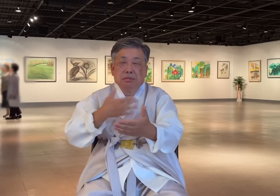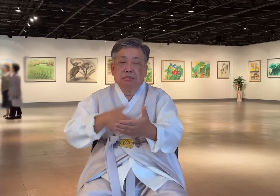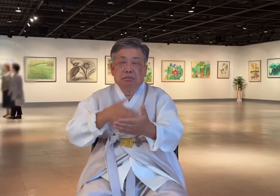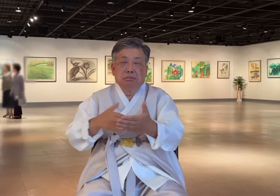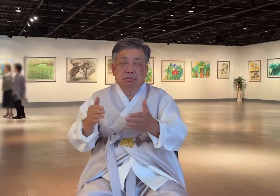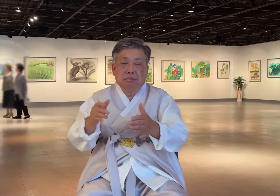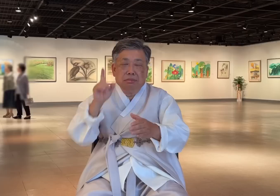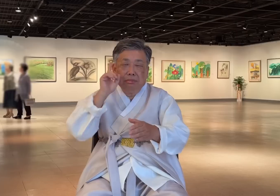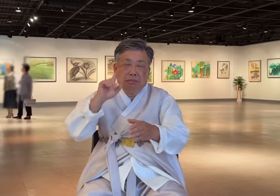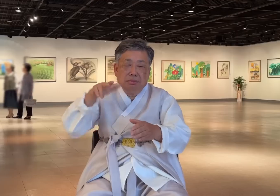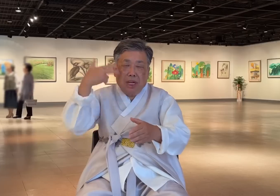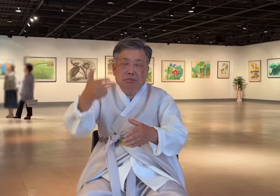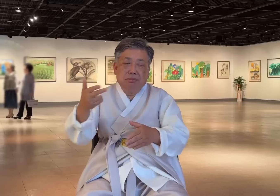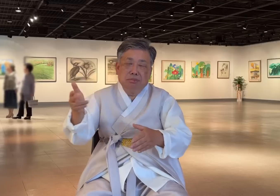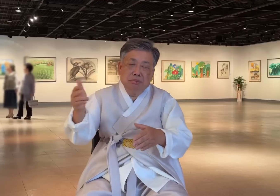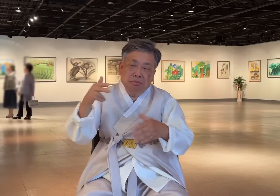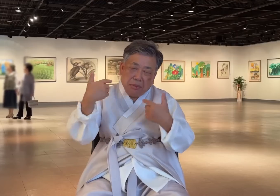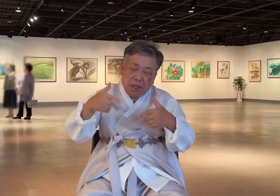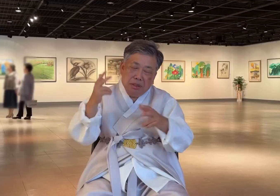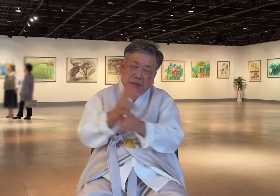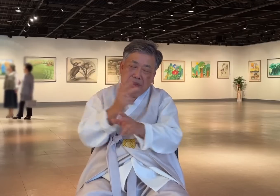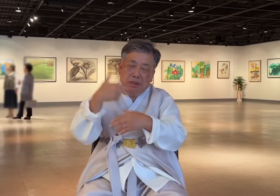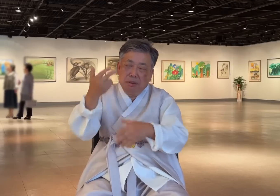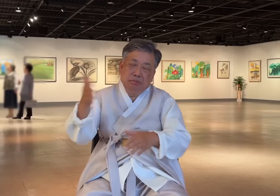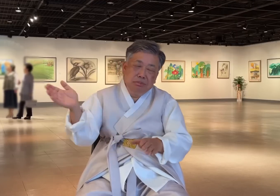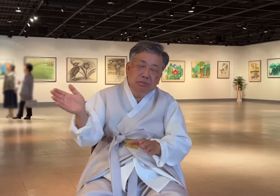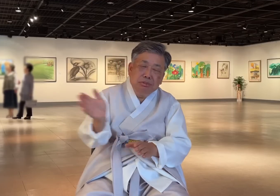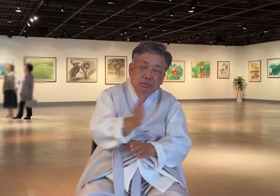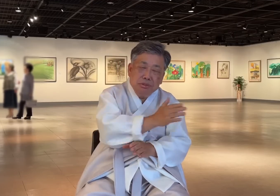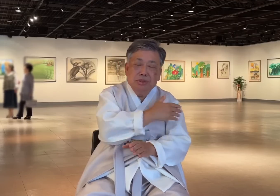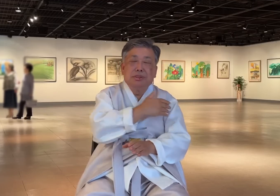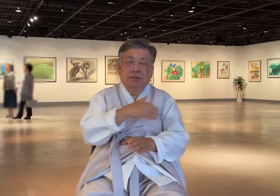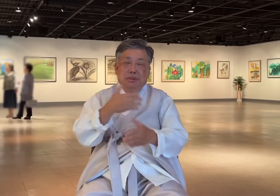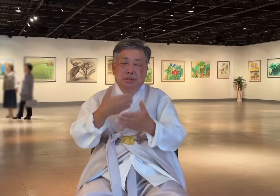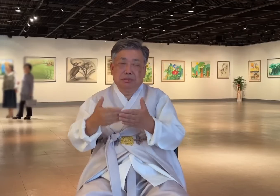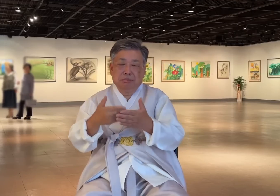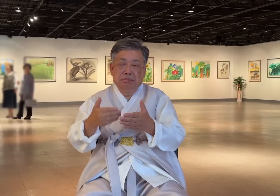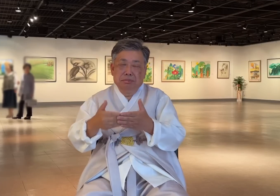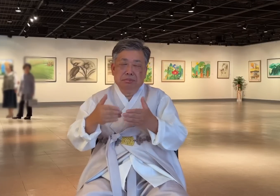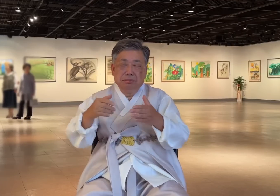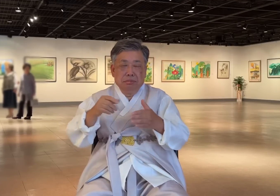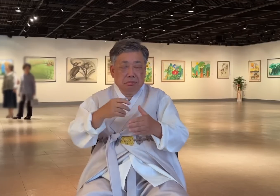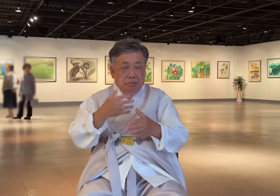Thanks to Teacher Shimwon’s permission, I started attending classes once a week starting the very next week.